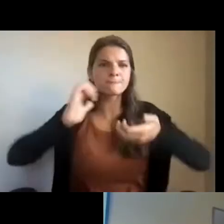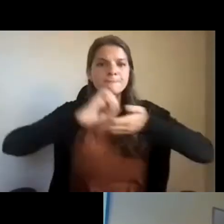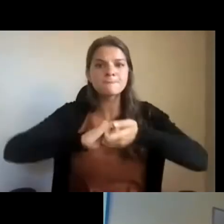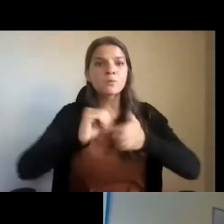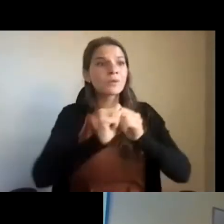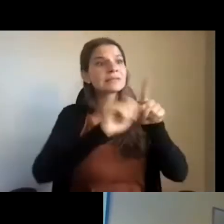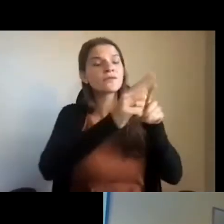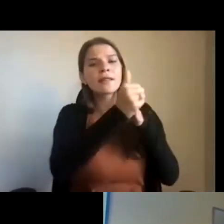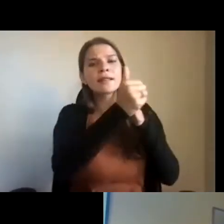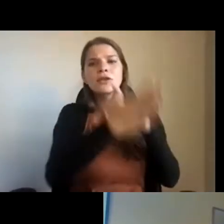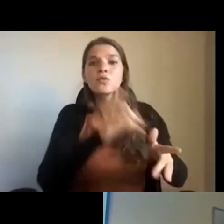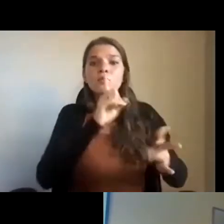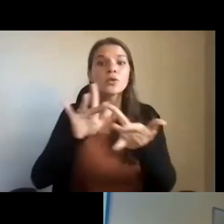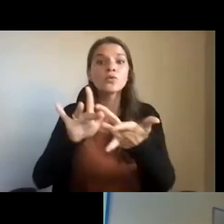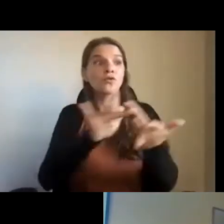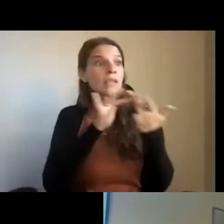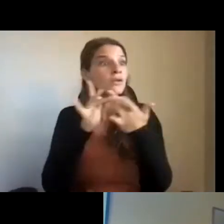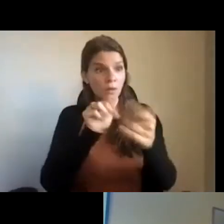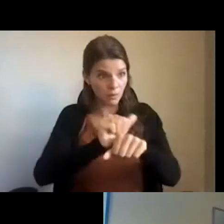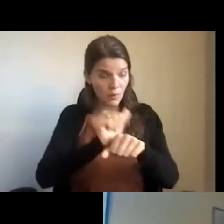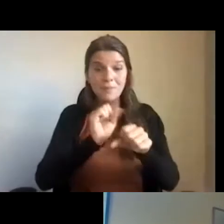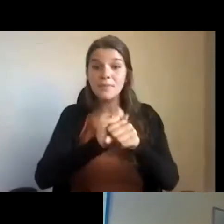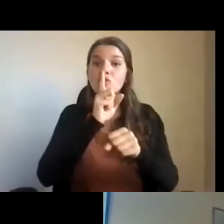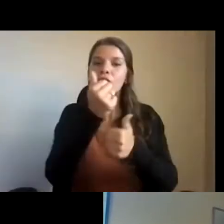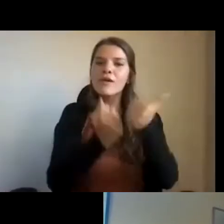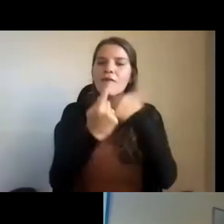reach out to employees and make sure that everyone has the resources that they need.